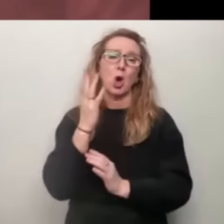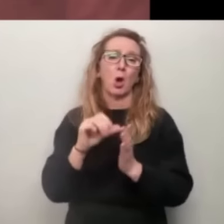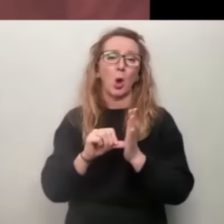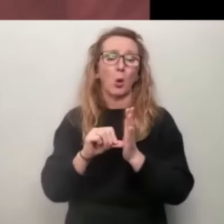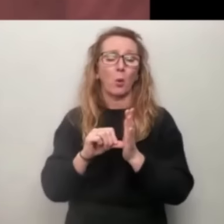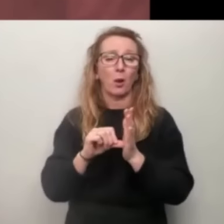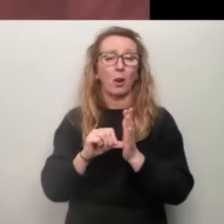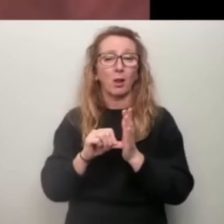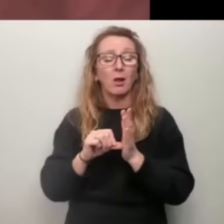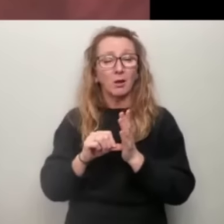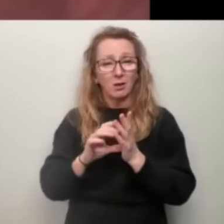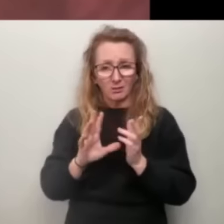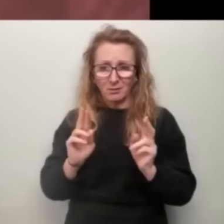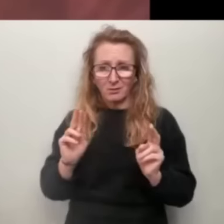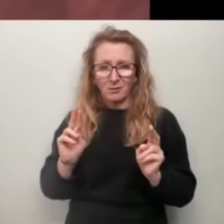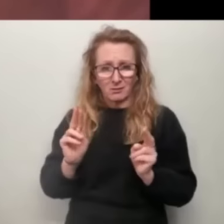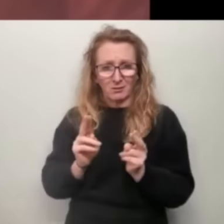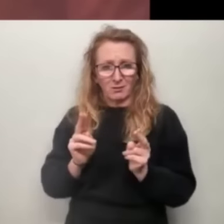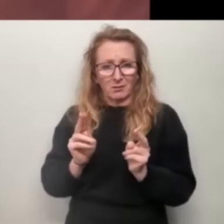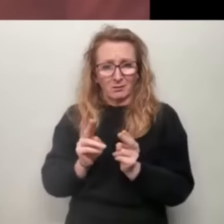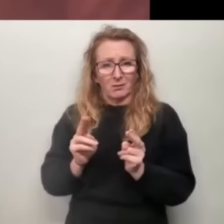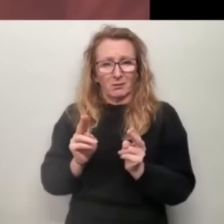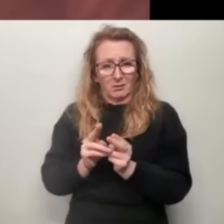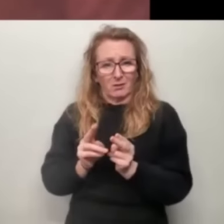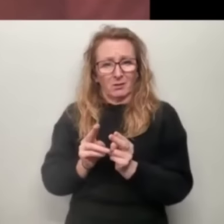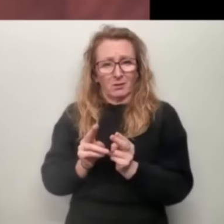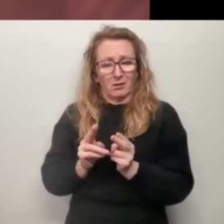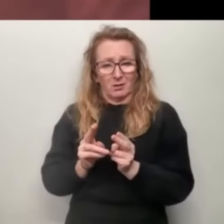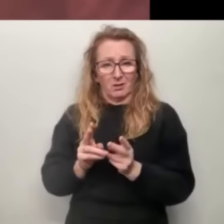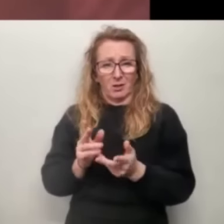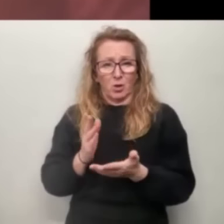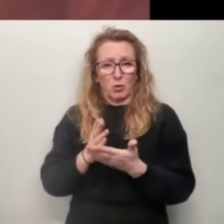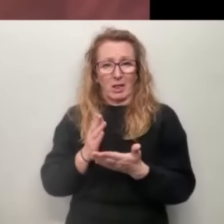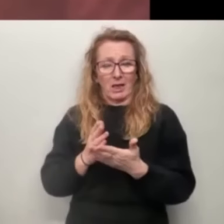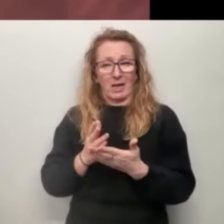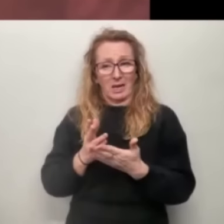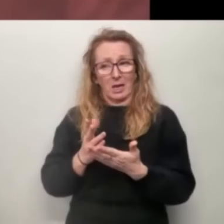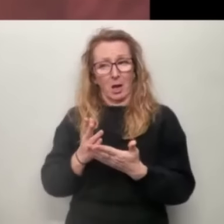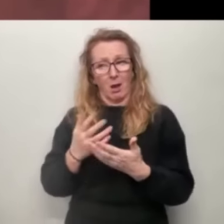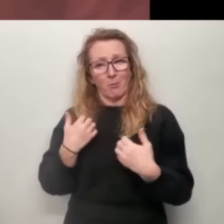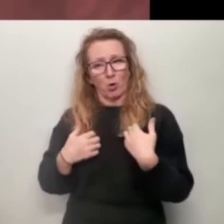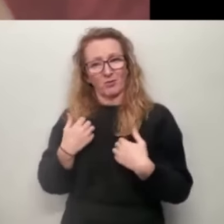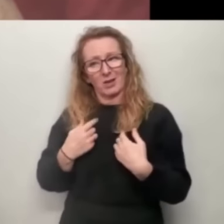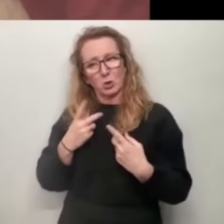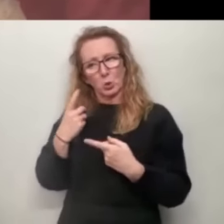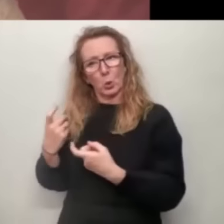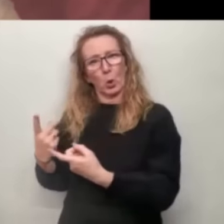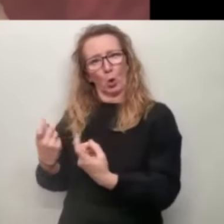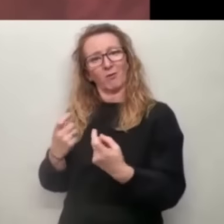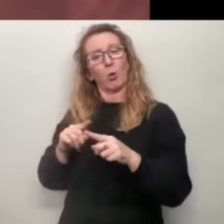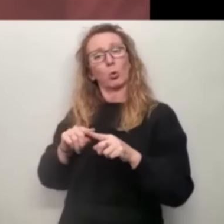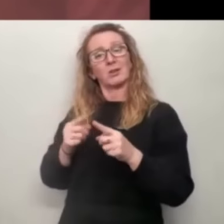that some historians have even argued that this was one of the motivations for exploring the use of mineral fuel.